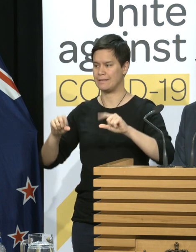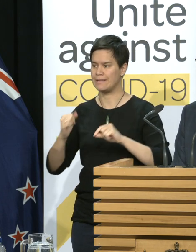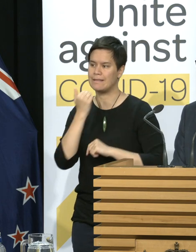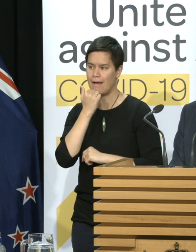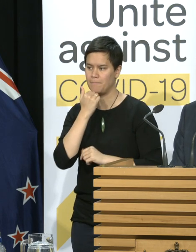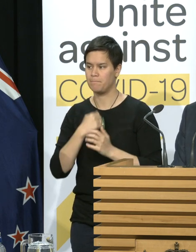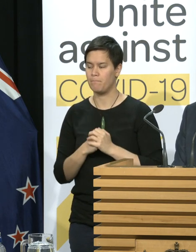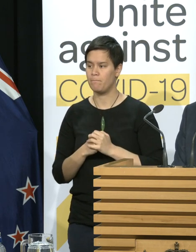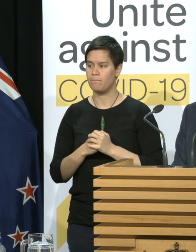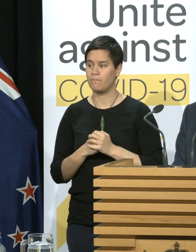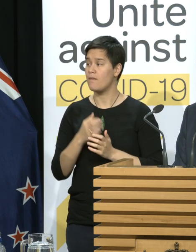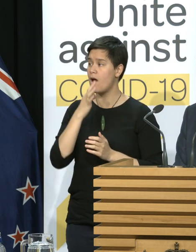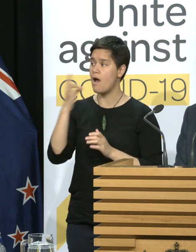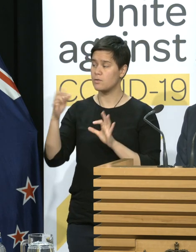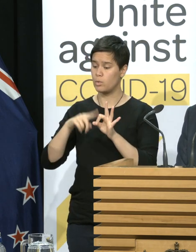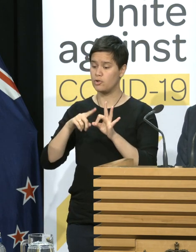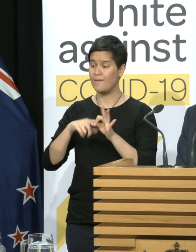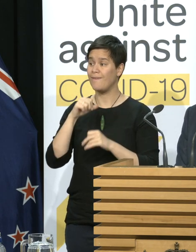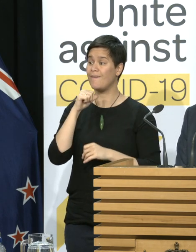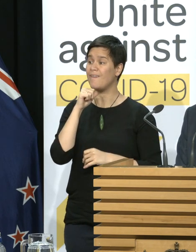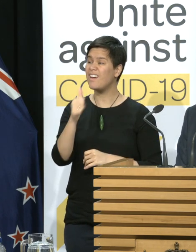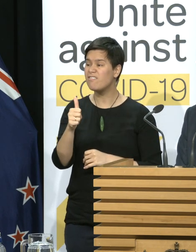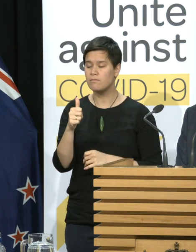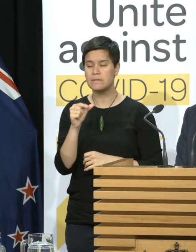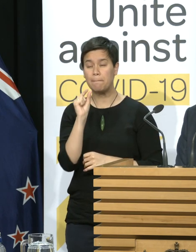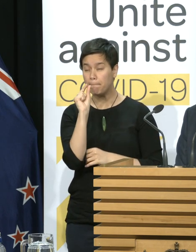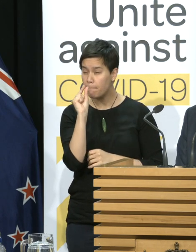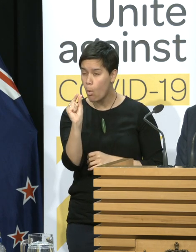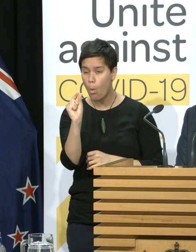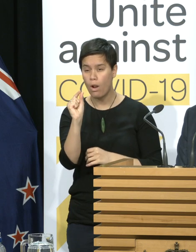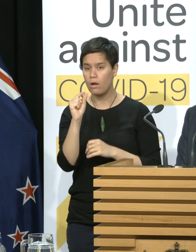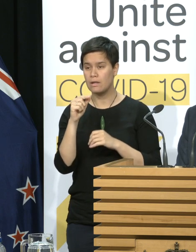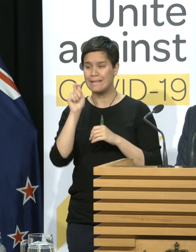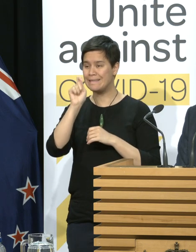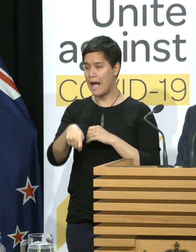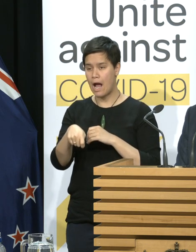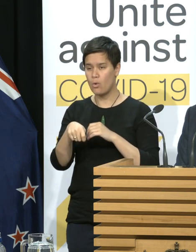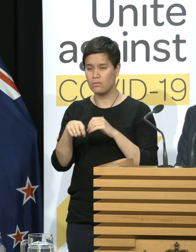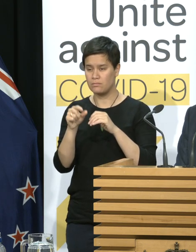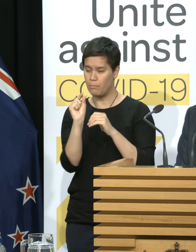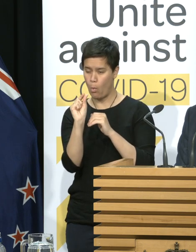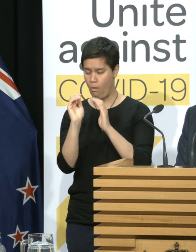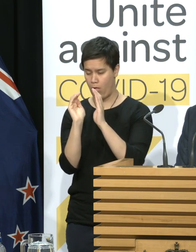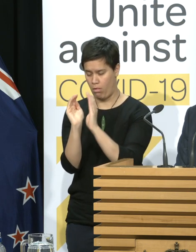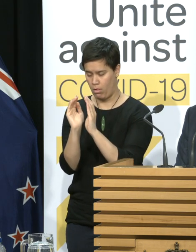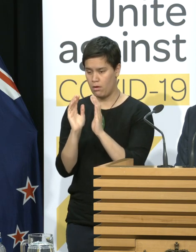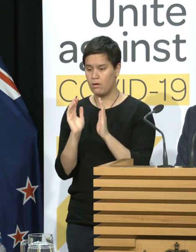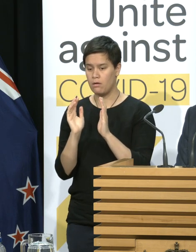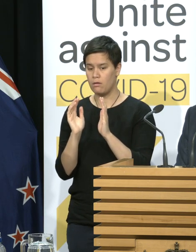was an outbreak for a couple of cases that popped up in a small, remote holiday town, how quickly could public health units mobilize and get there